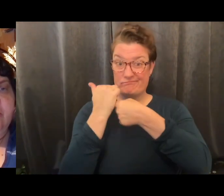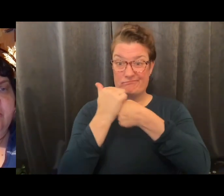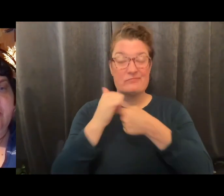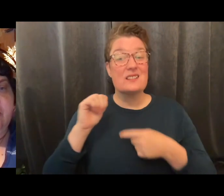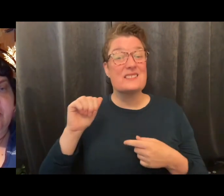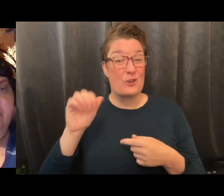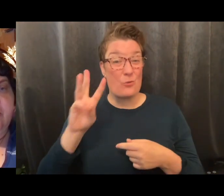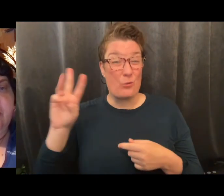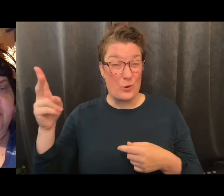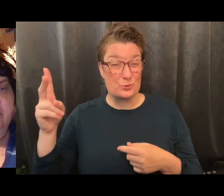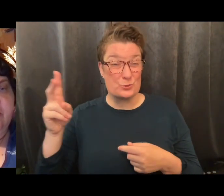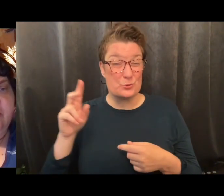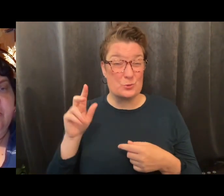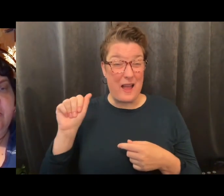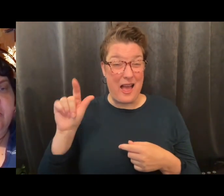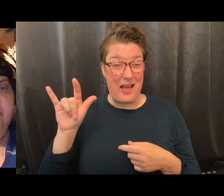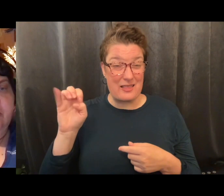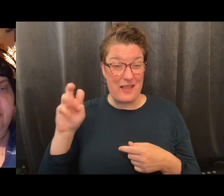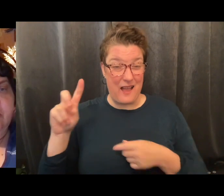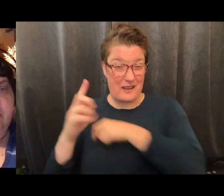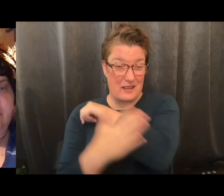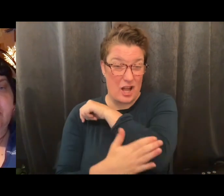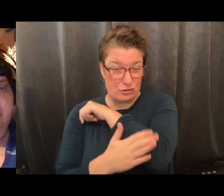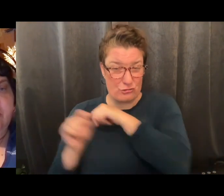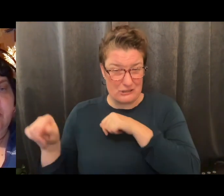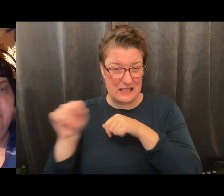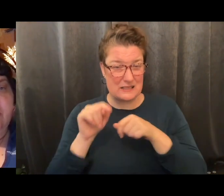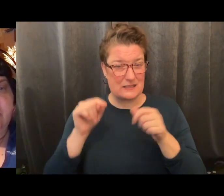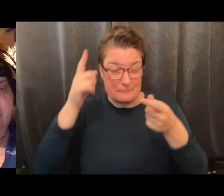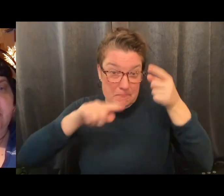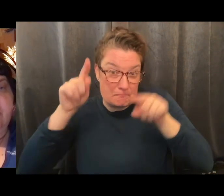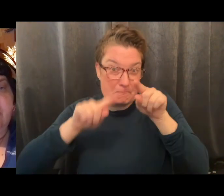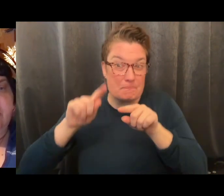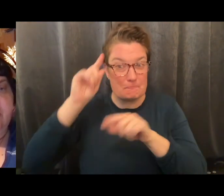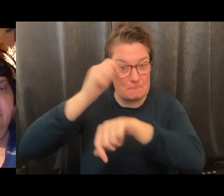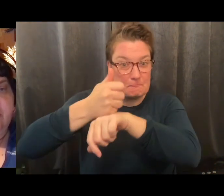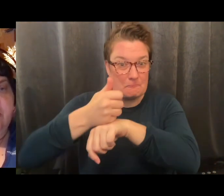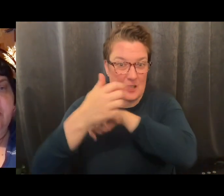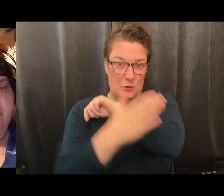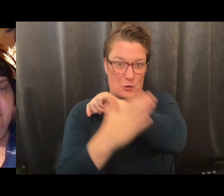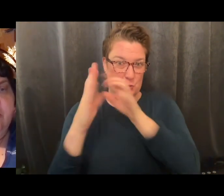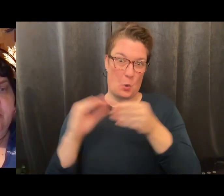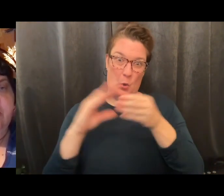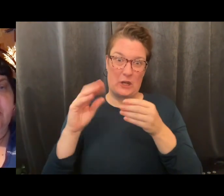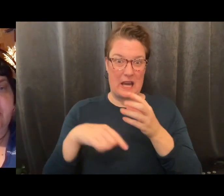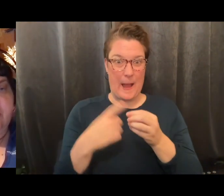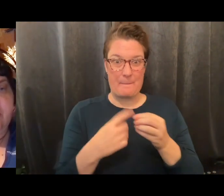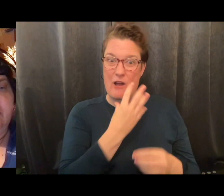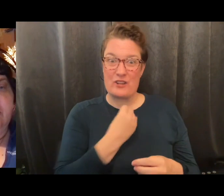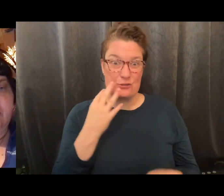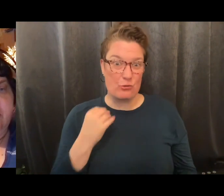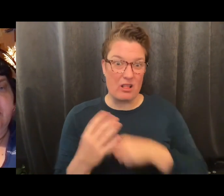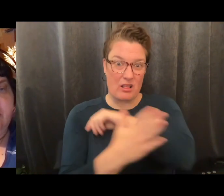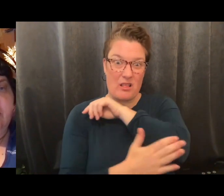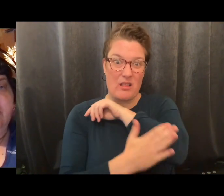create this story about Israel and, create this complete undying,